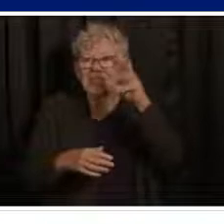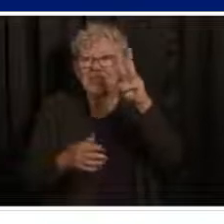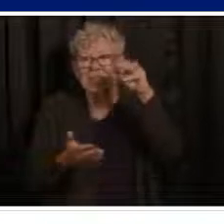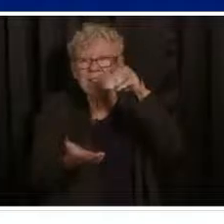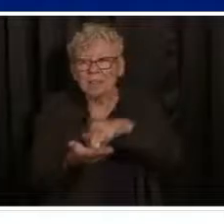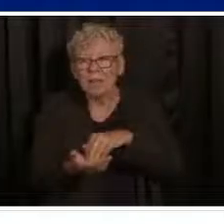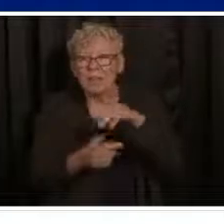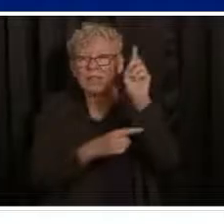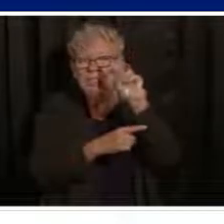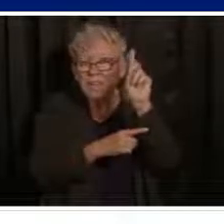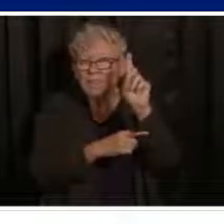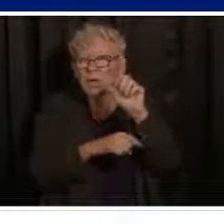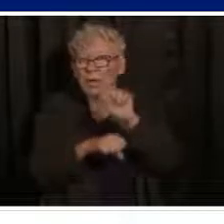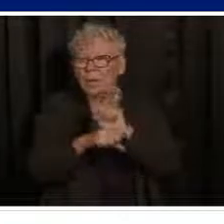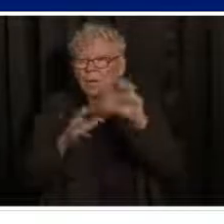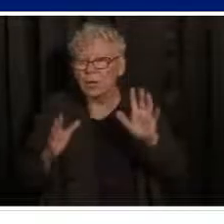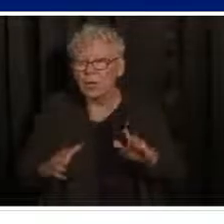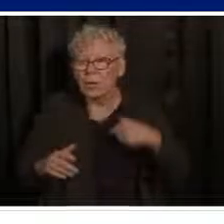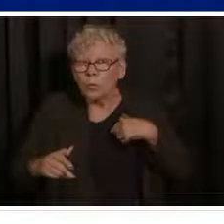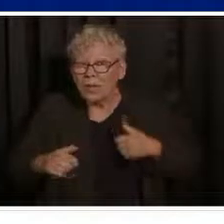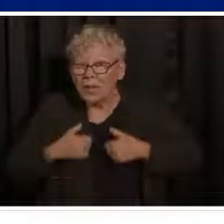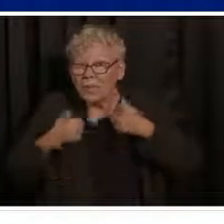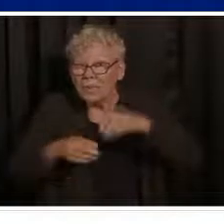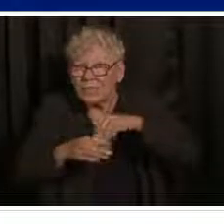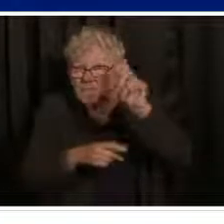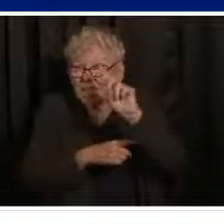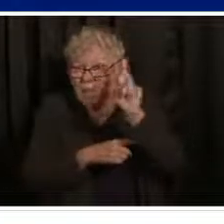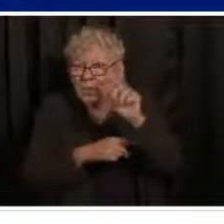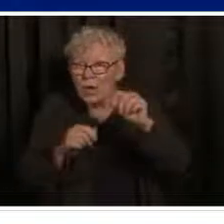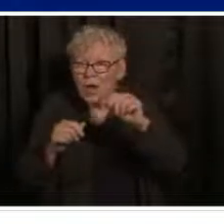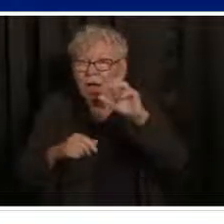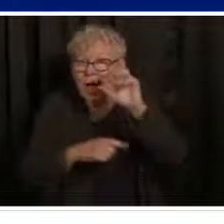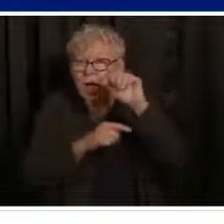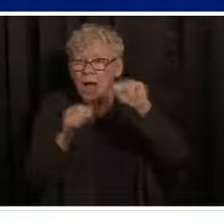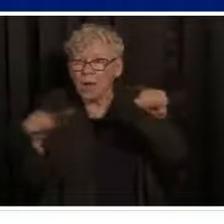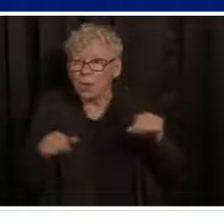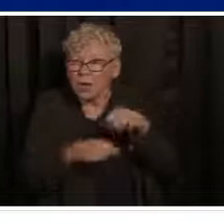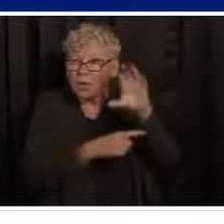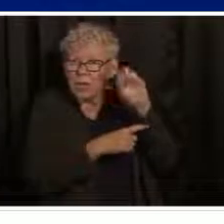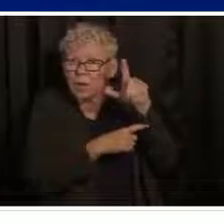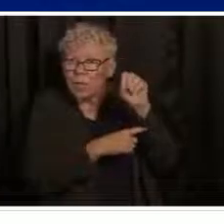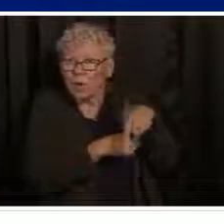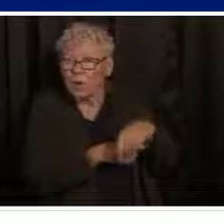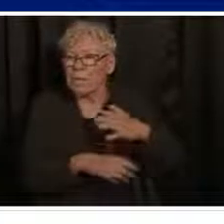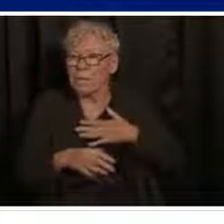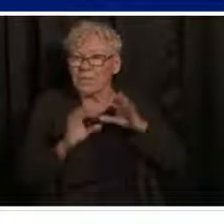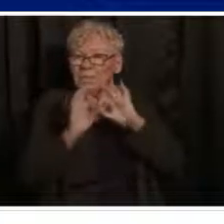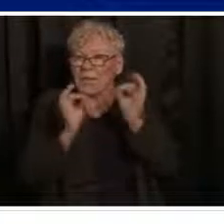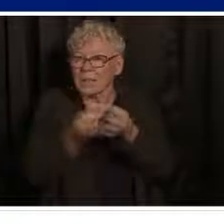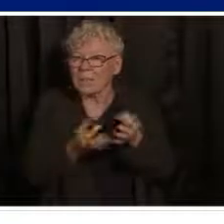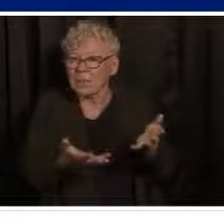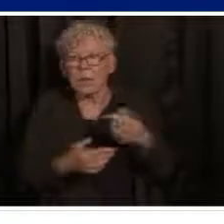Denver. My family lives here in Denver and throughout Colorado. So, we are deeply invested in ensuring our neighbors stay